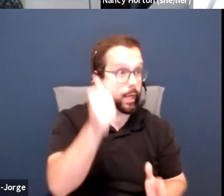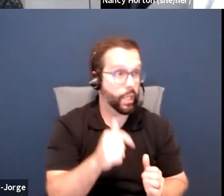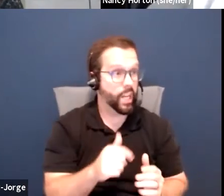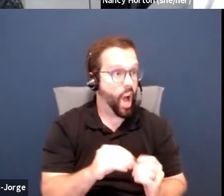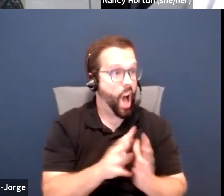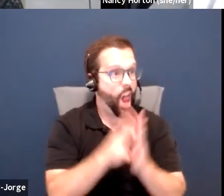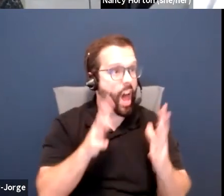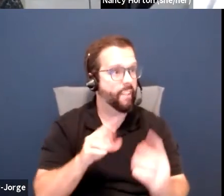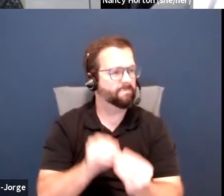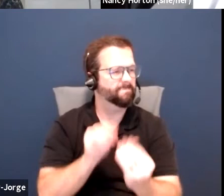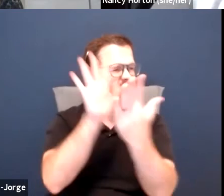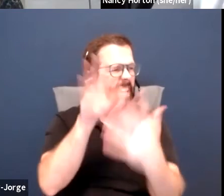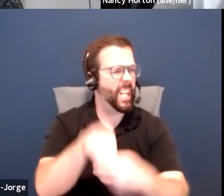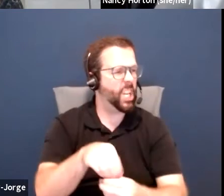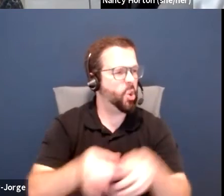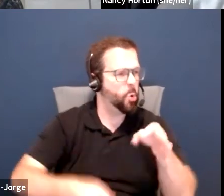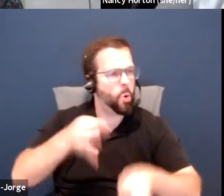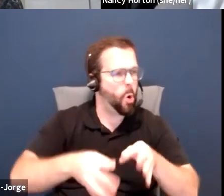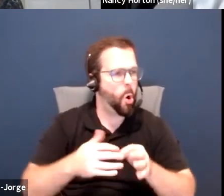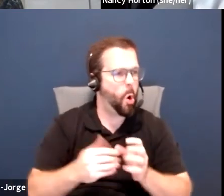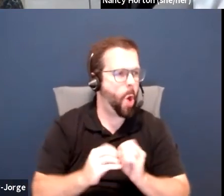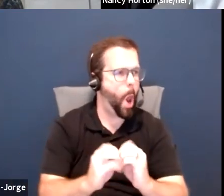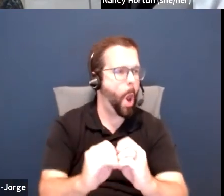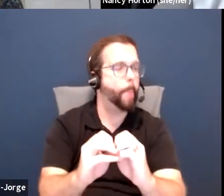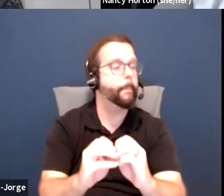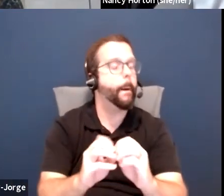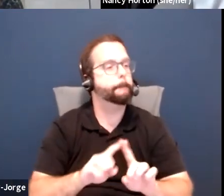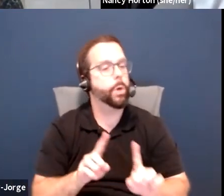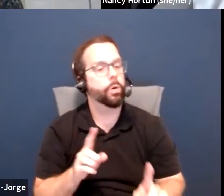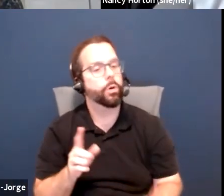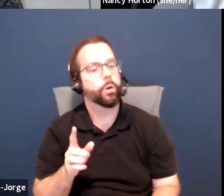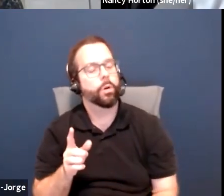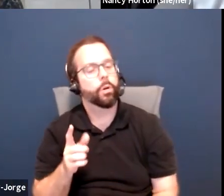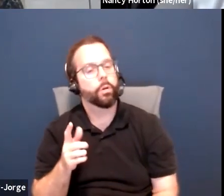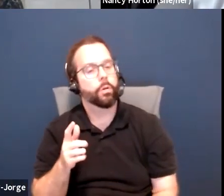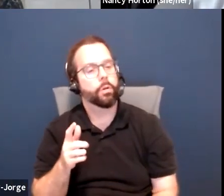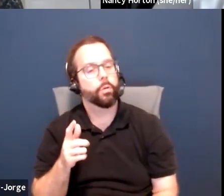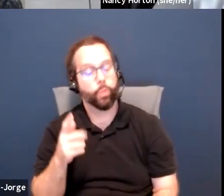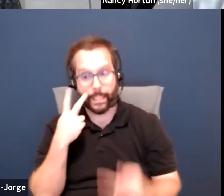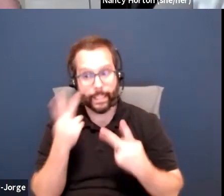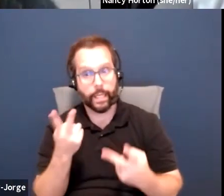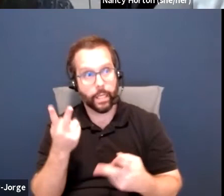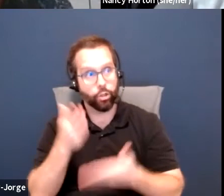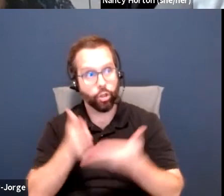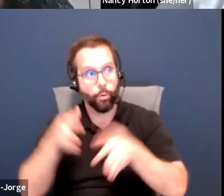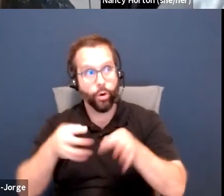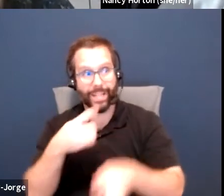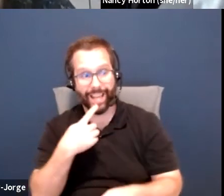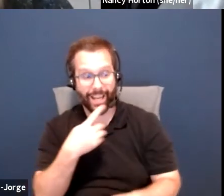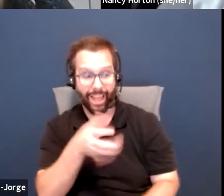obviously. We don't tend to see things bubbling up through the courts really